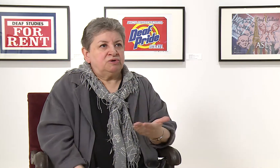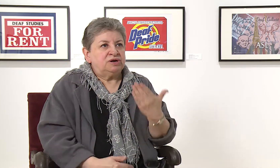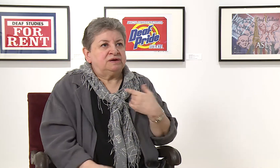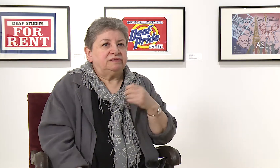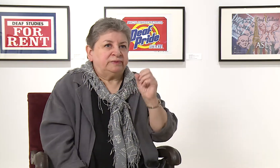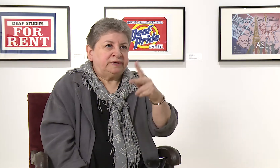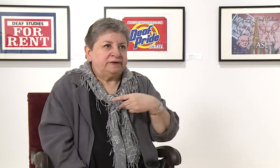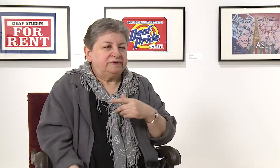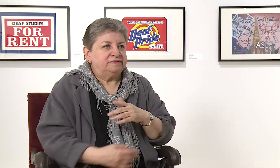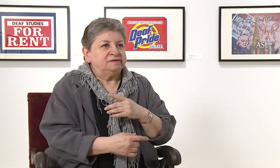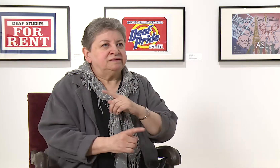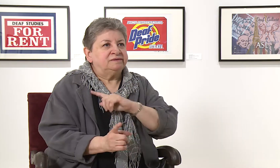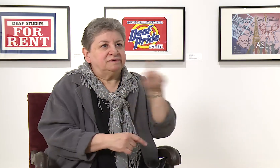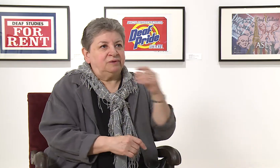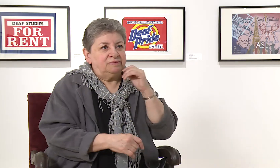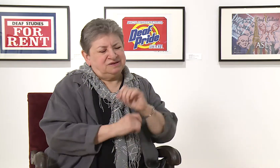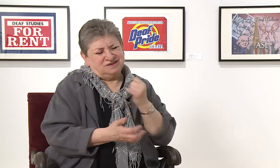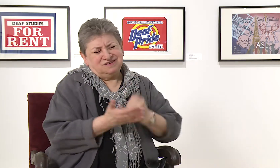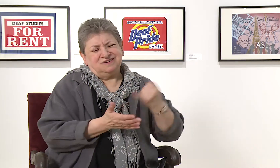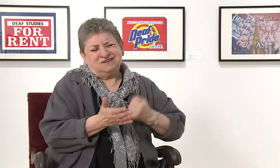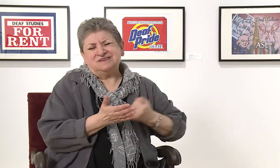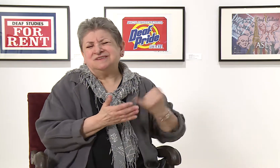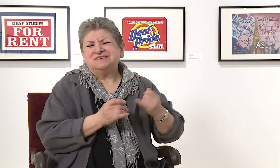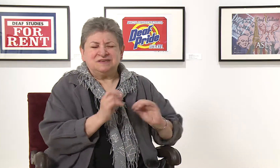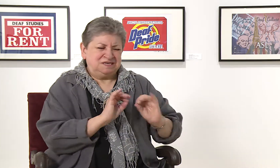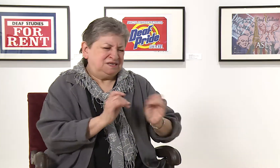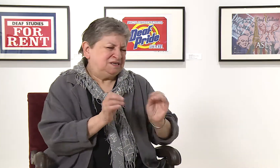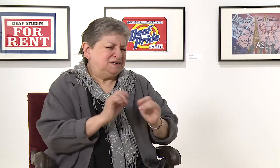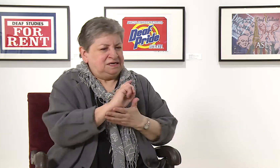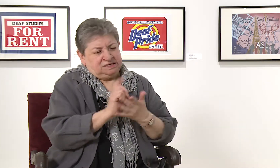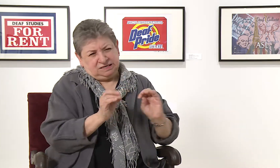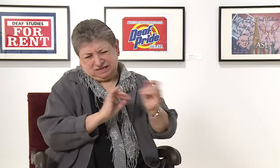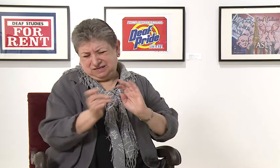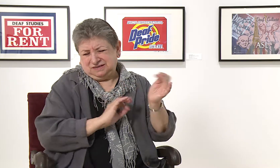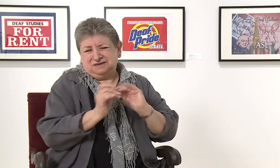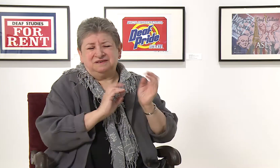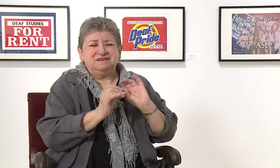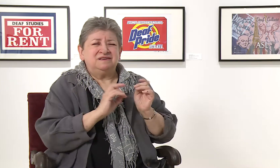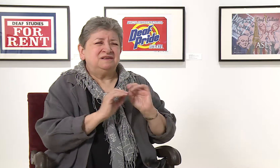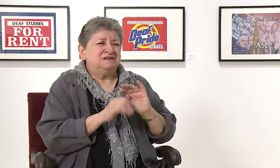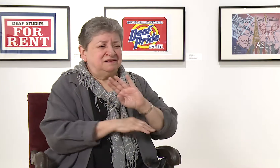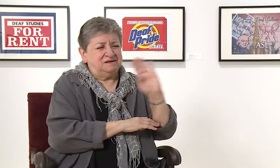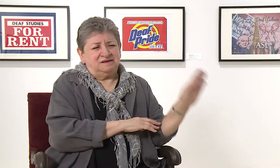He asked for 3 examples for a design for a book cover by the next morning.